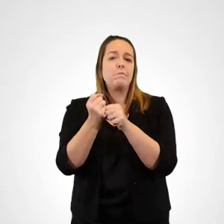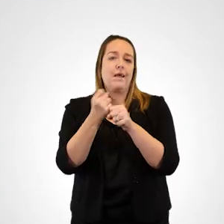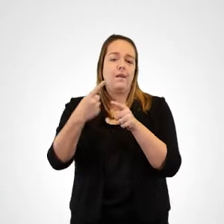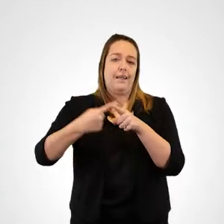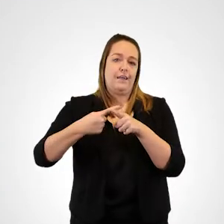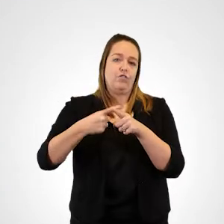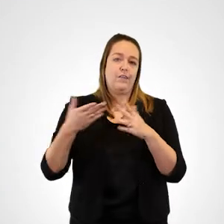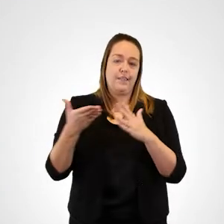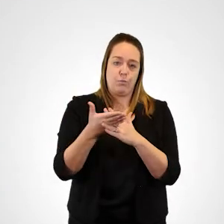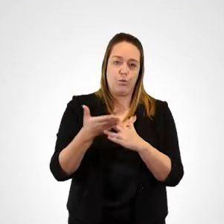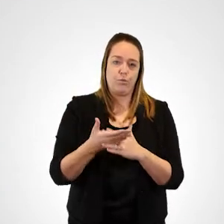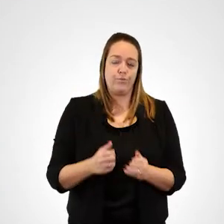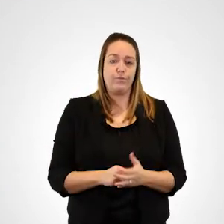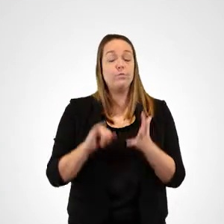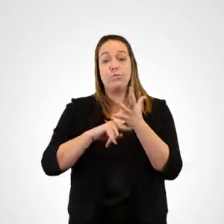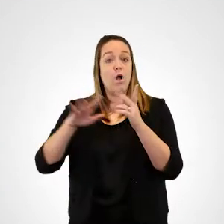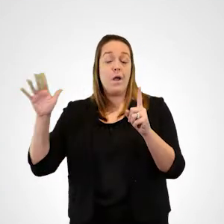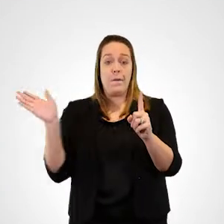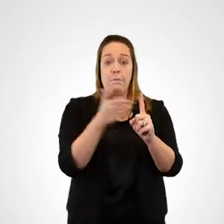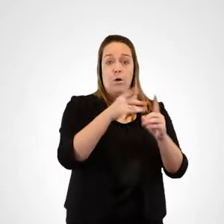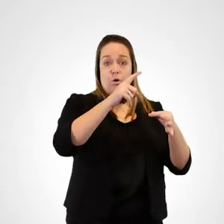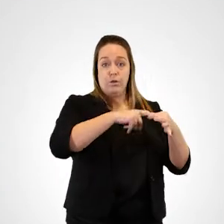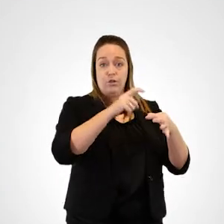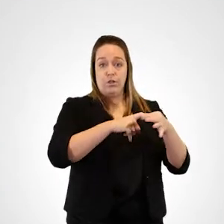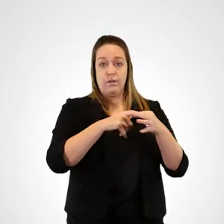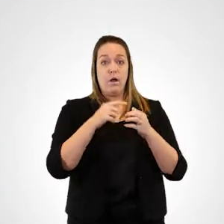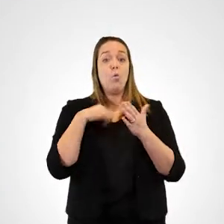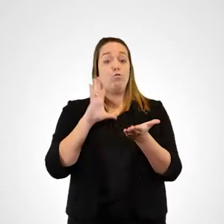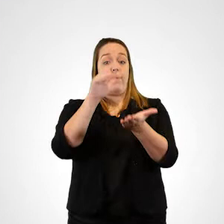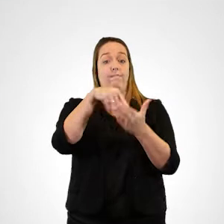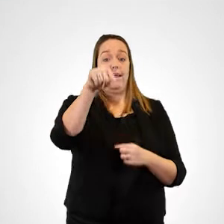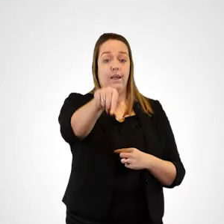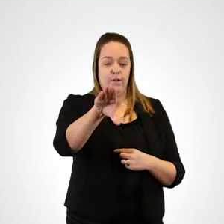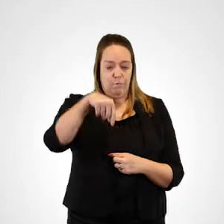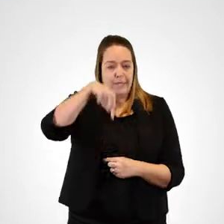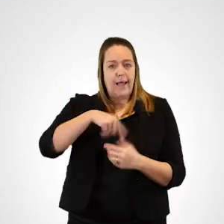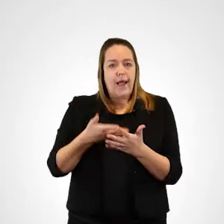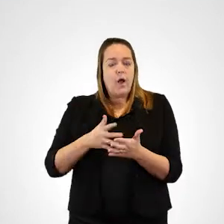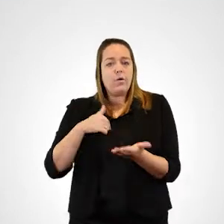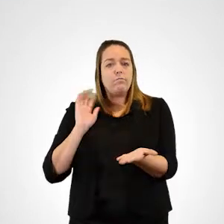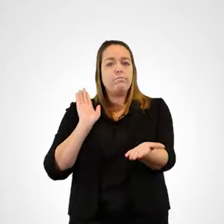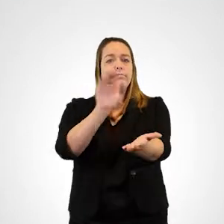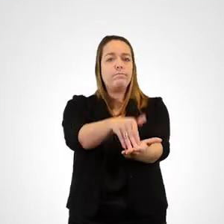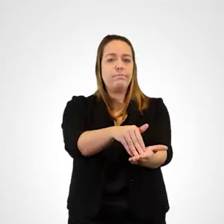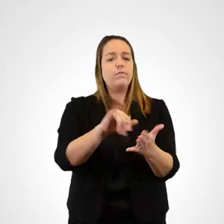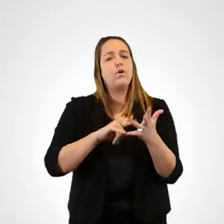So back to the question getting there from here, and to break things up a little bit,